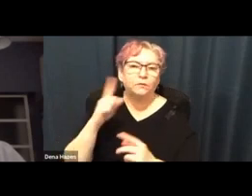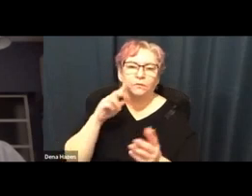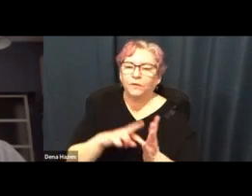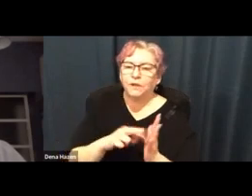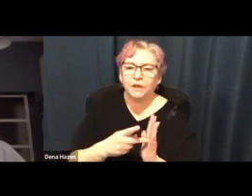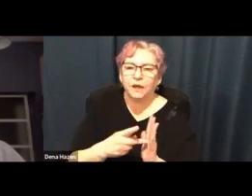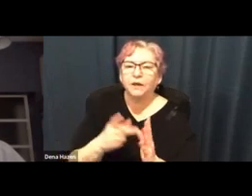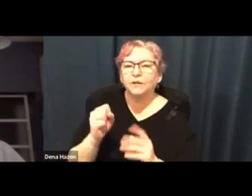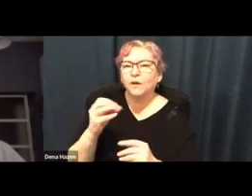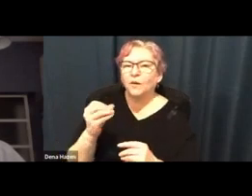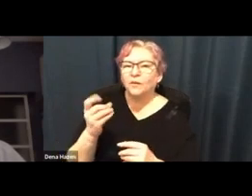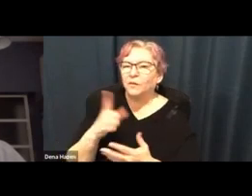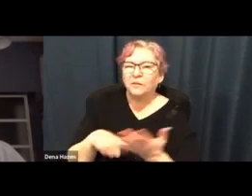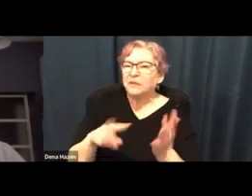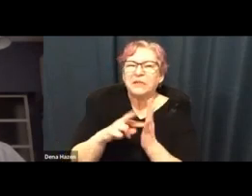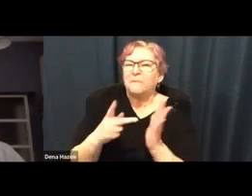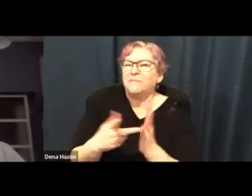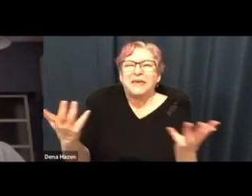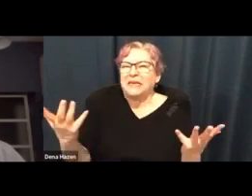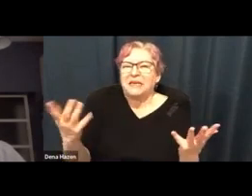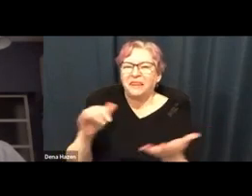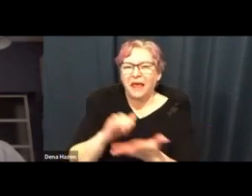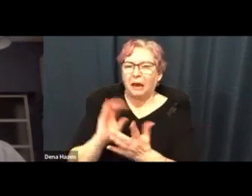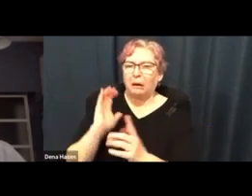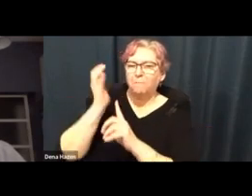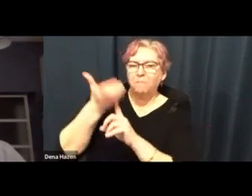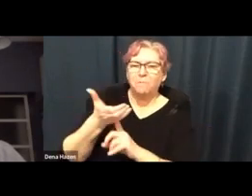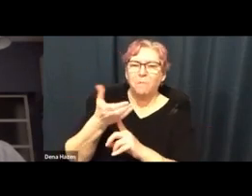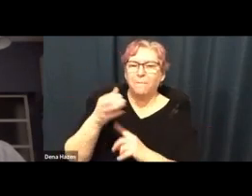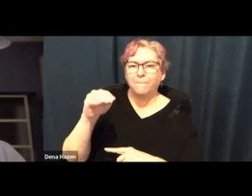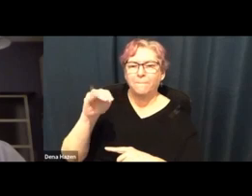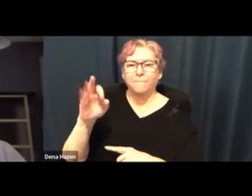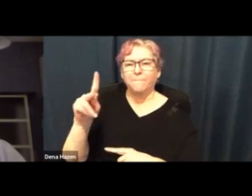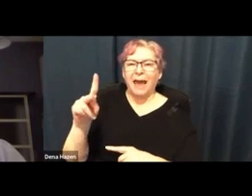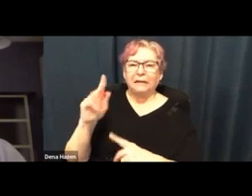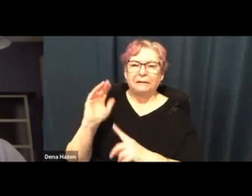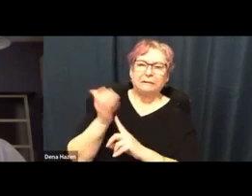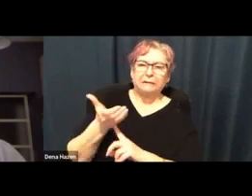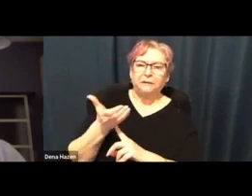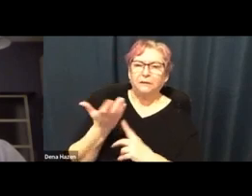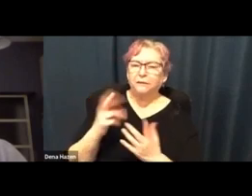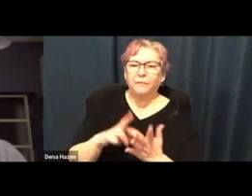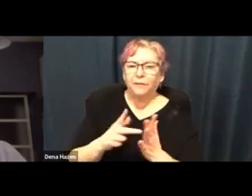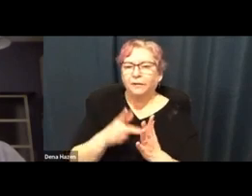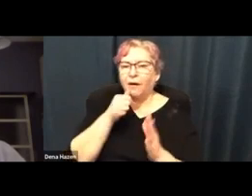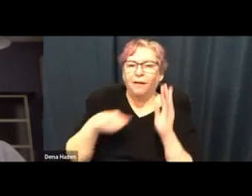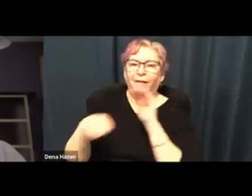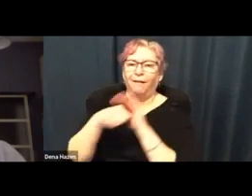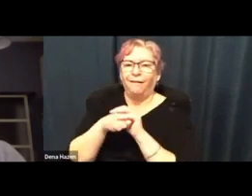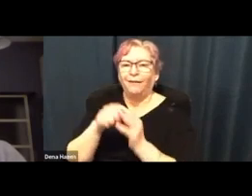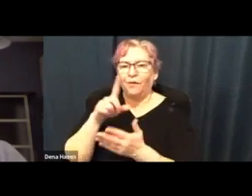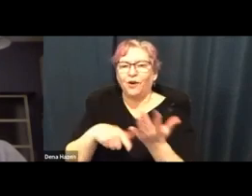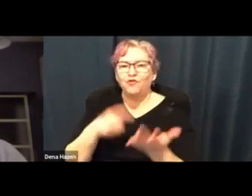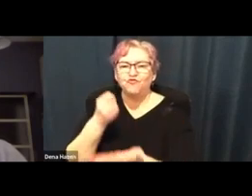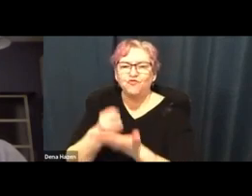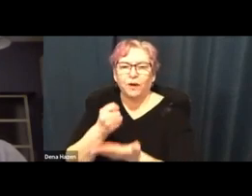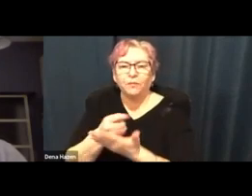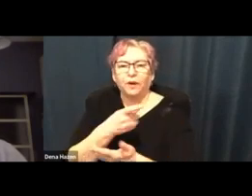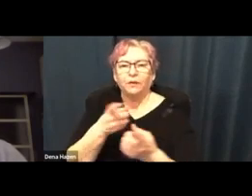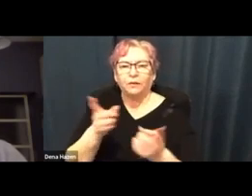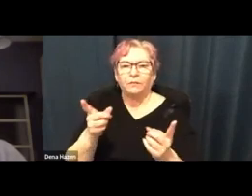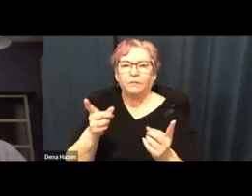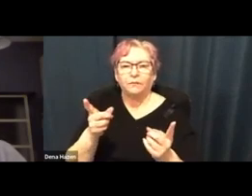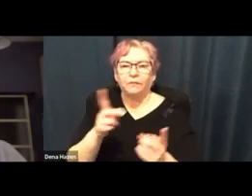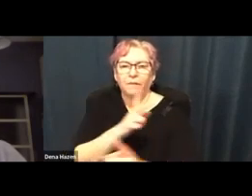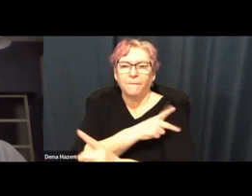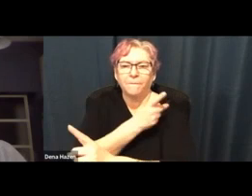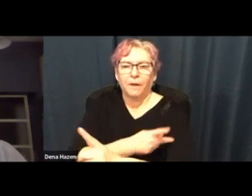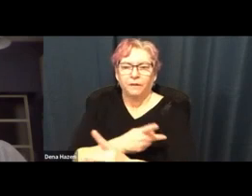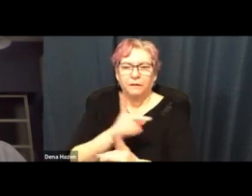So what do I mean by masking? It's a way of hiding what treatment you're, the patient has received